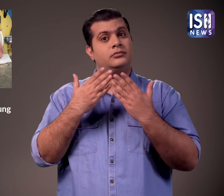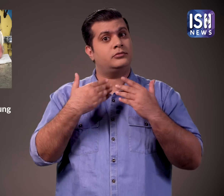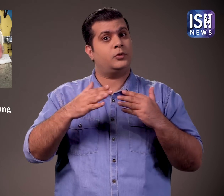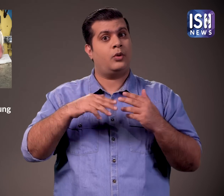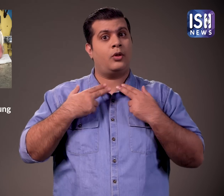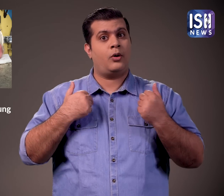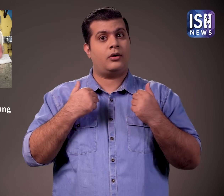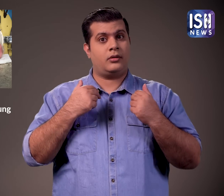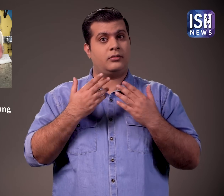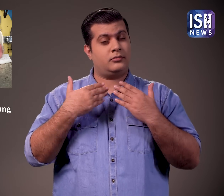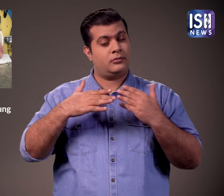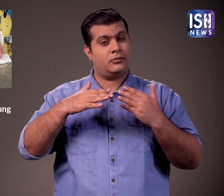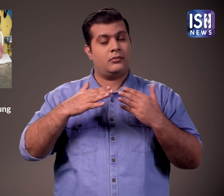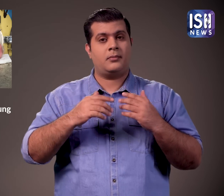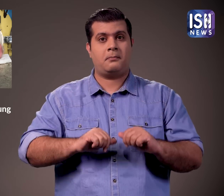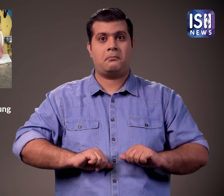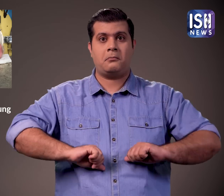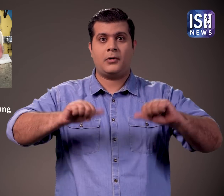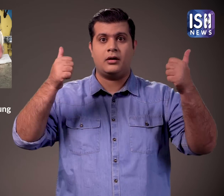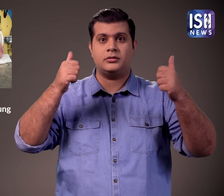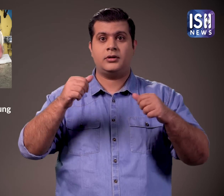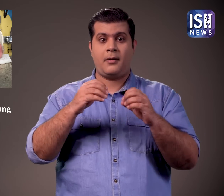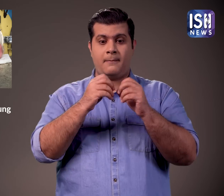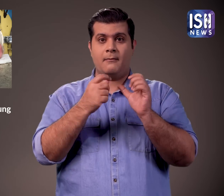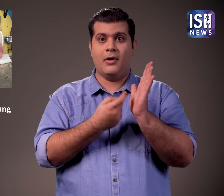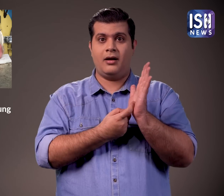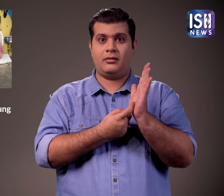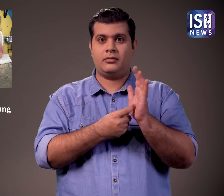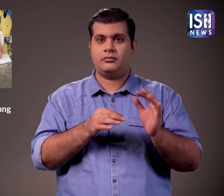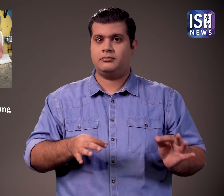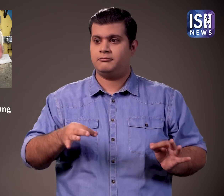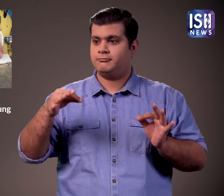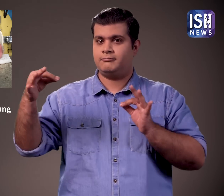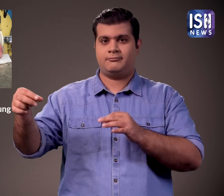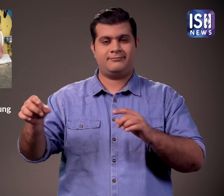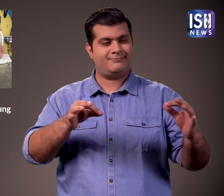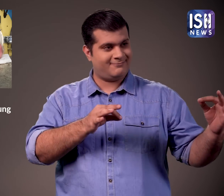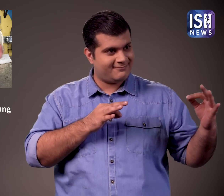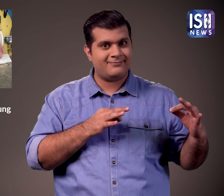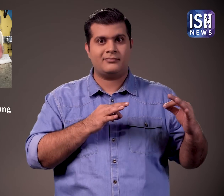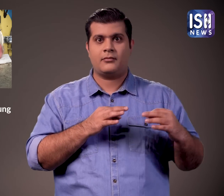He studied law and became a professional lawyer after passing the BAR exam.